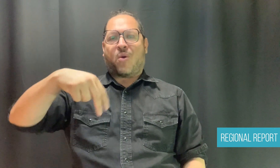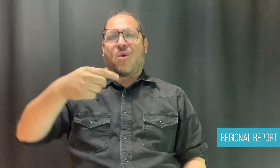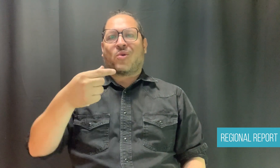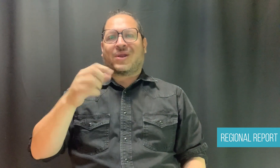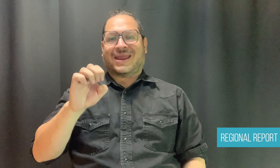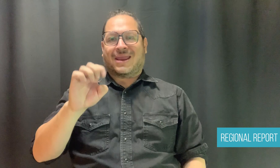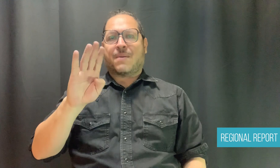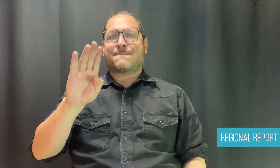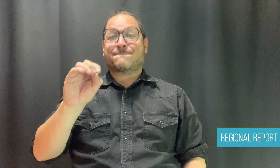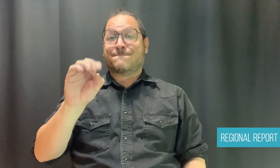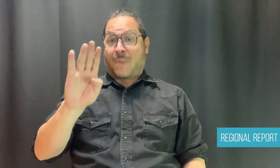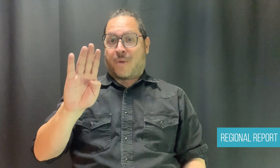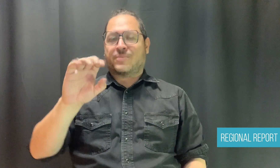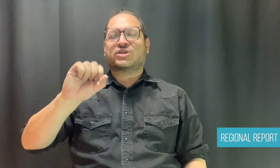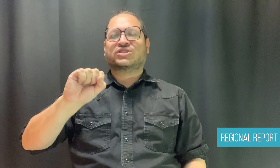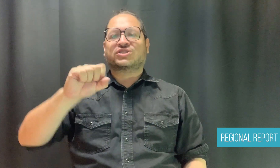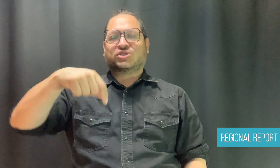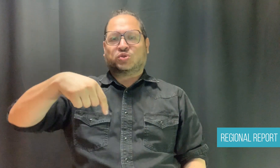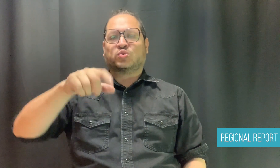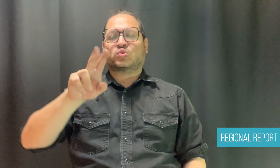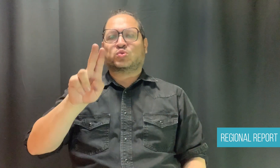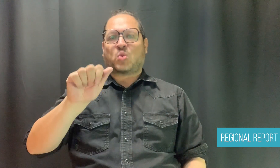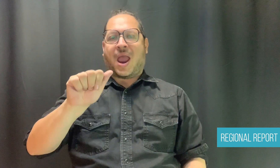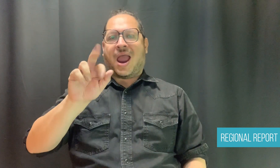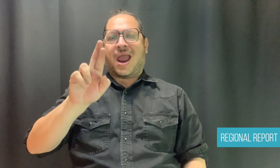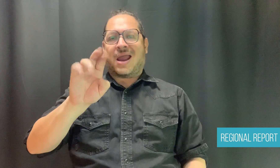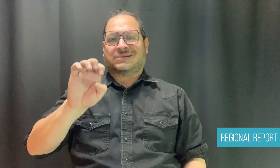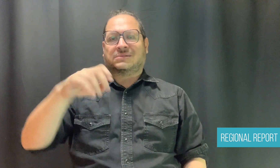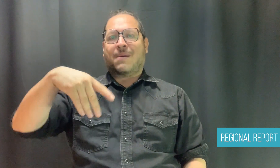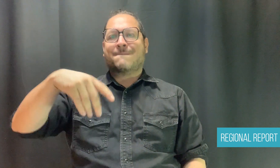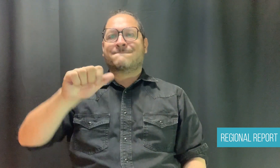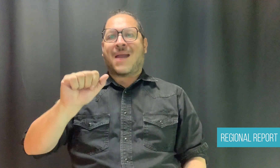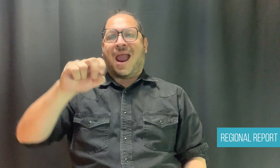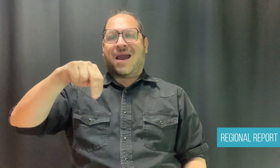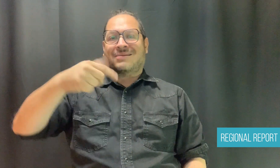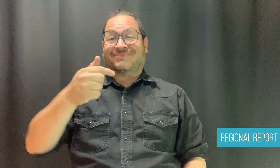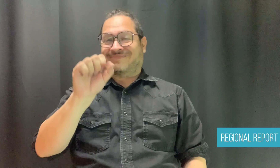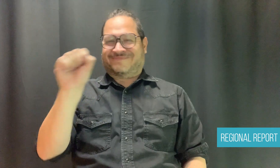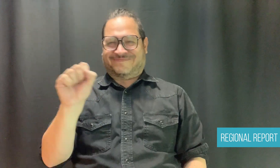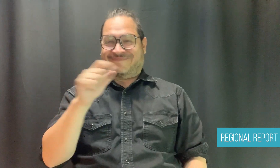options including audio descriptions, subtitles and